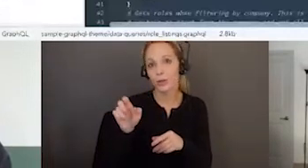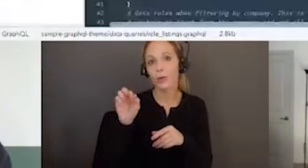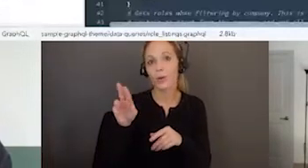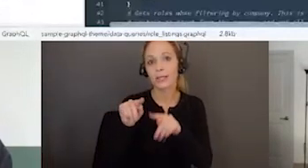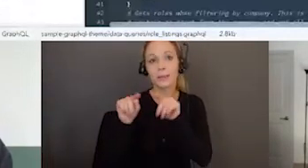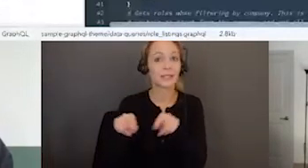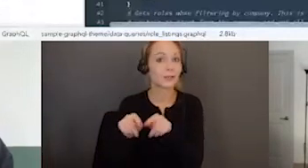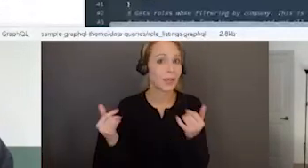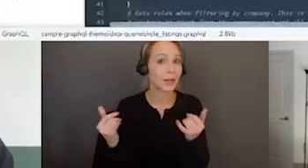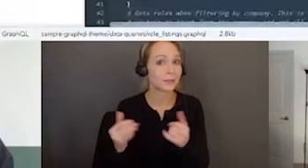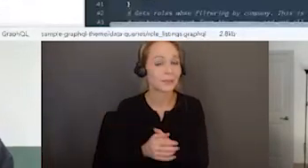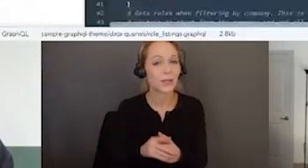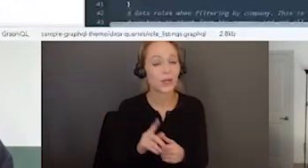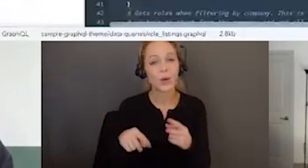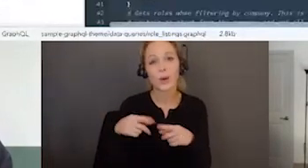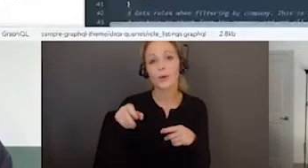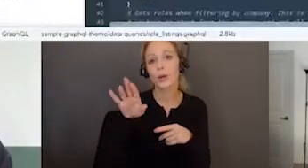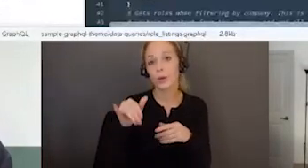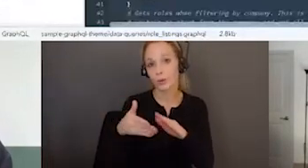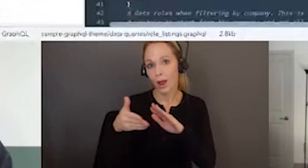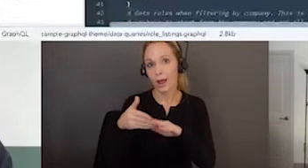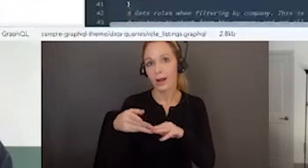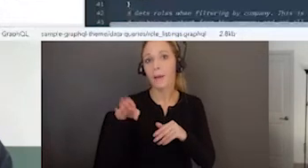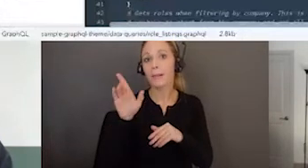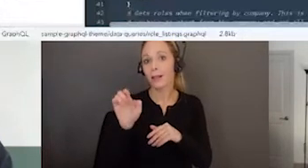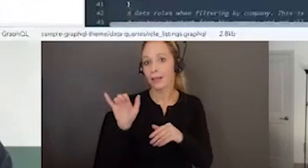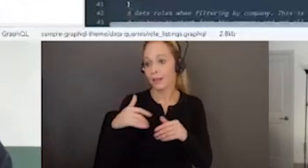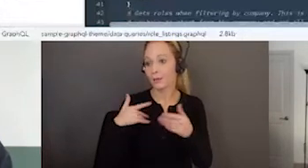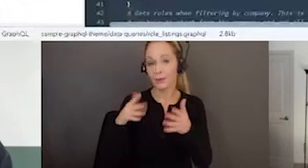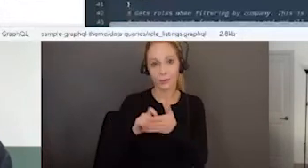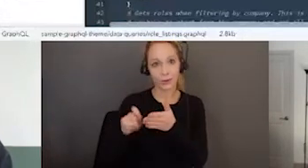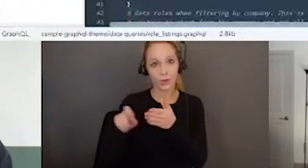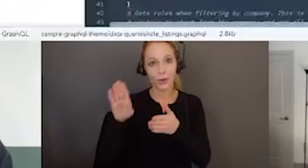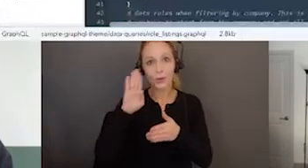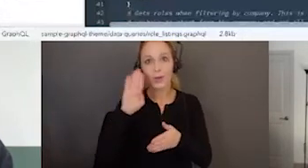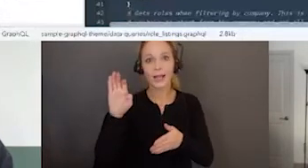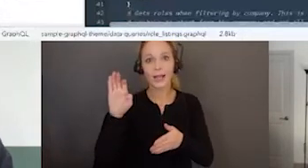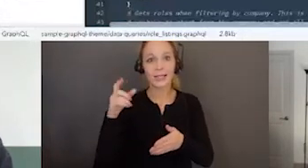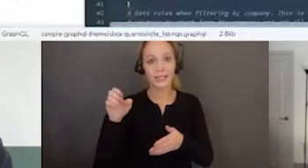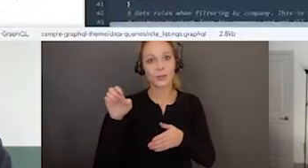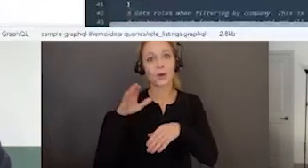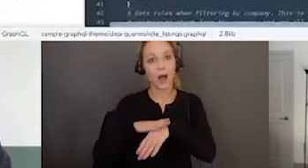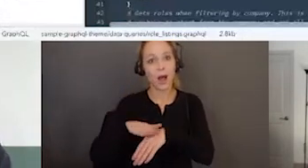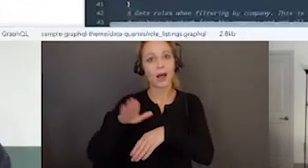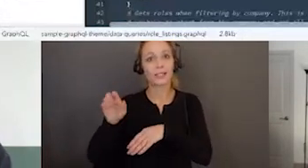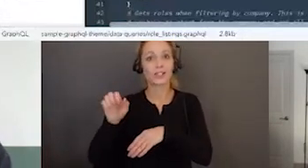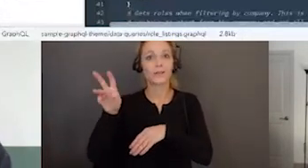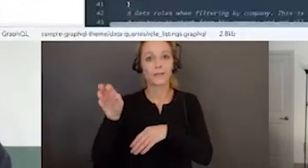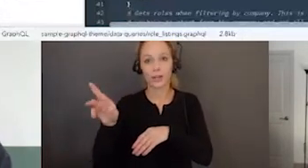WHEN THE QUERY IS RUN, THE HUBBLE WE HAVE WRITTEN WILL BE EXECUTED ON THE SERVER AND BOUND TO THE QUERY